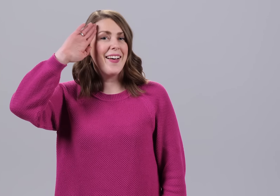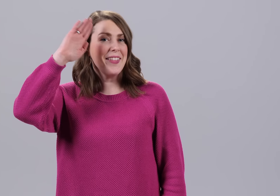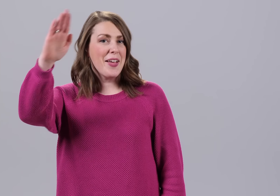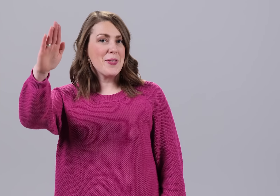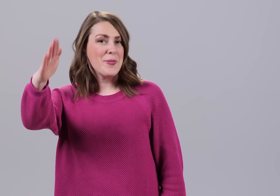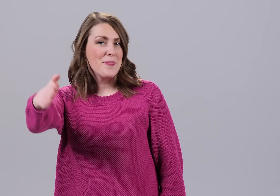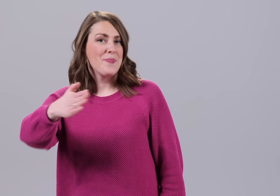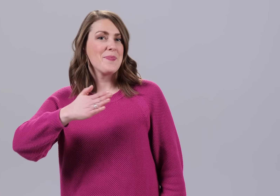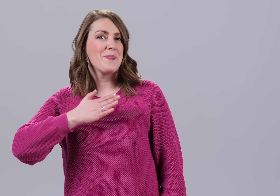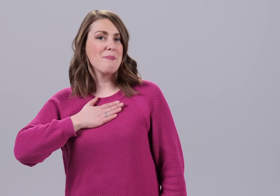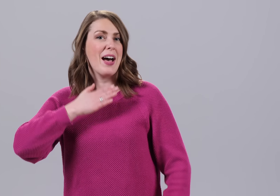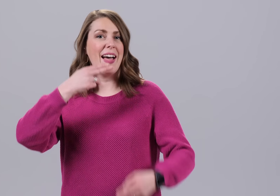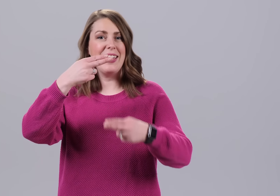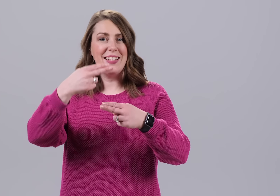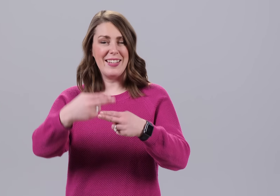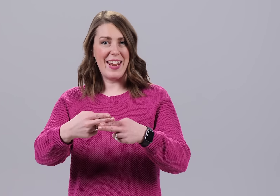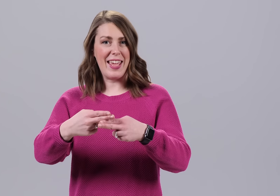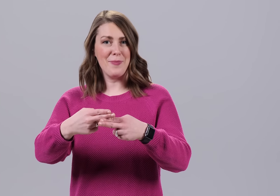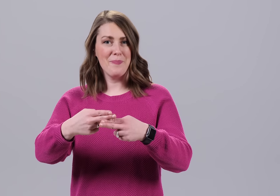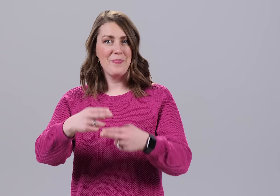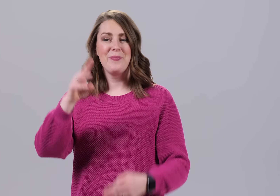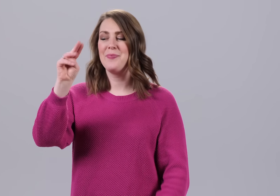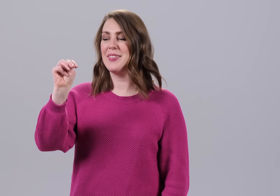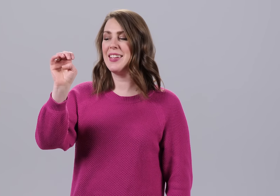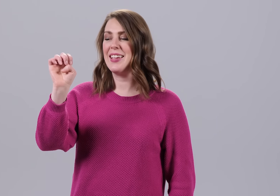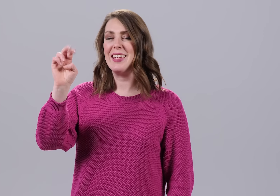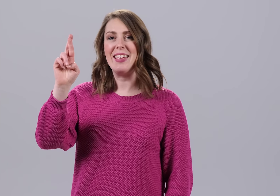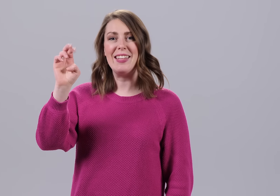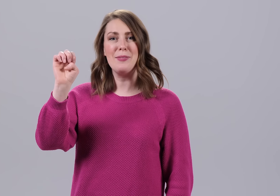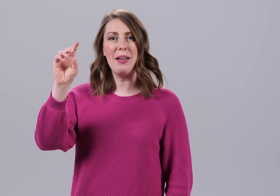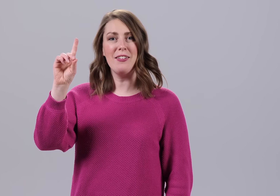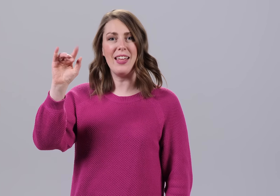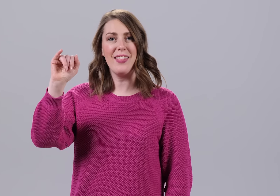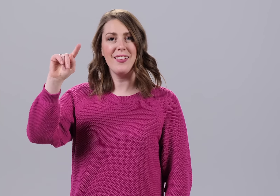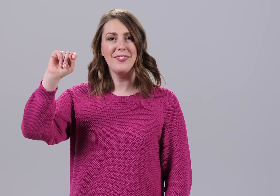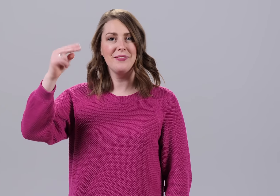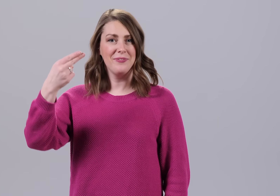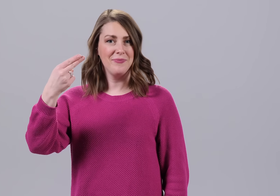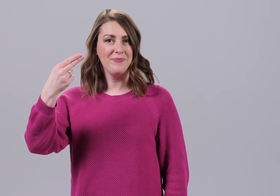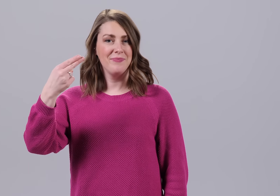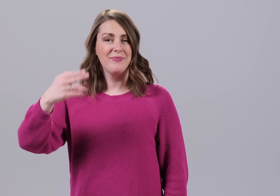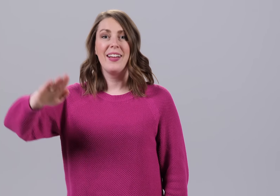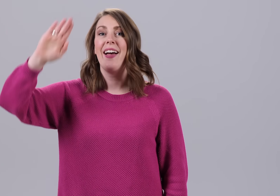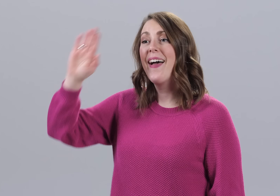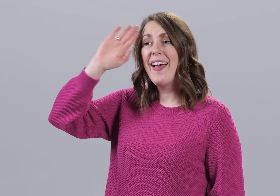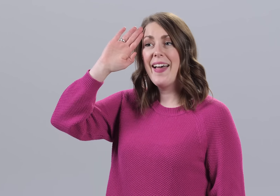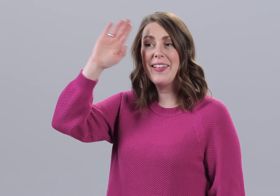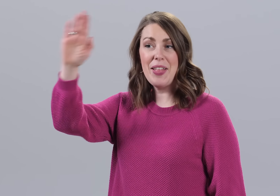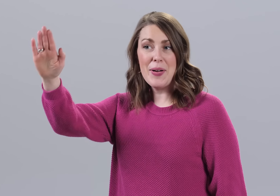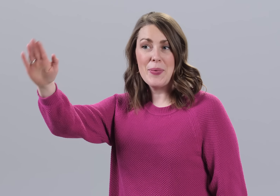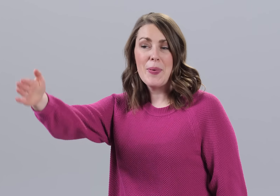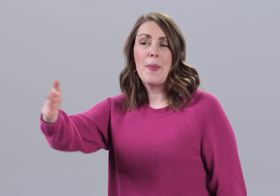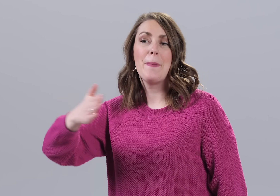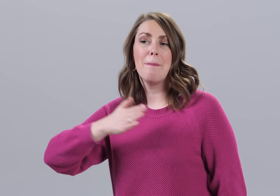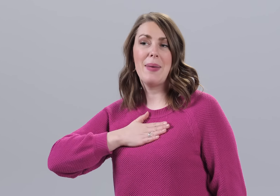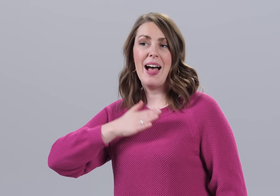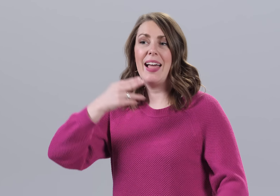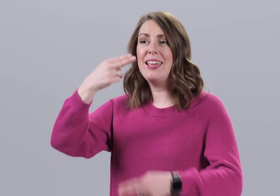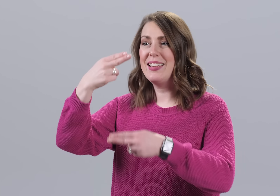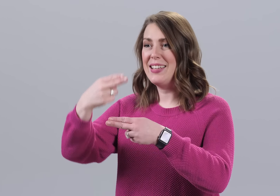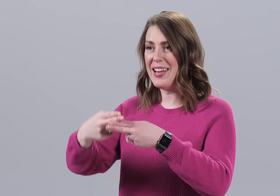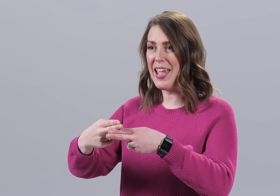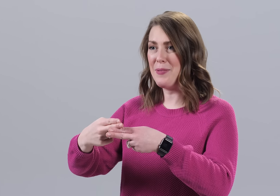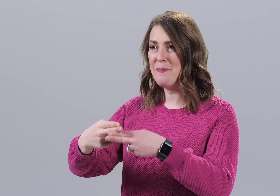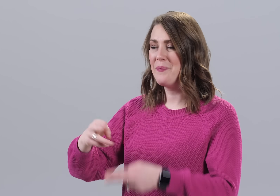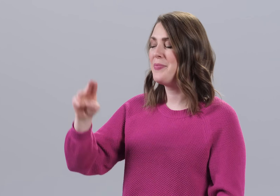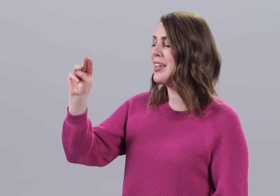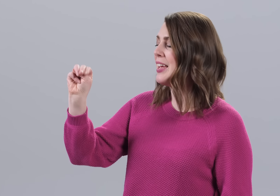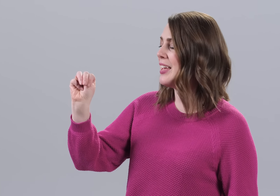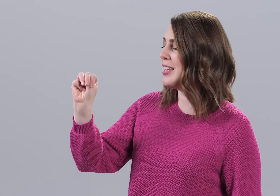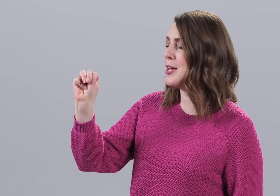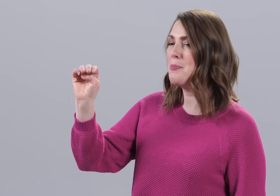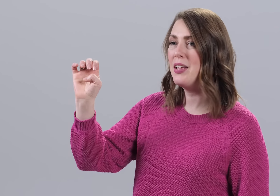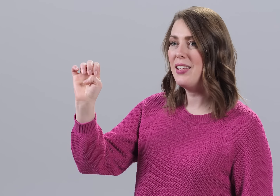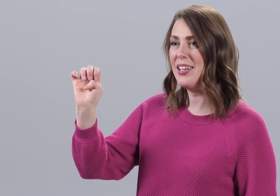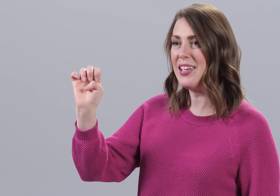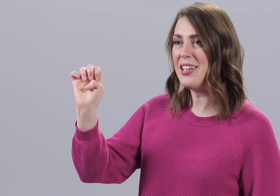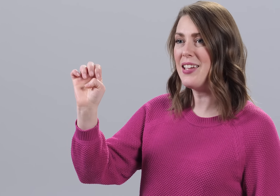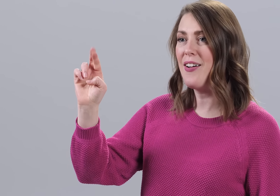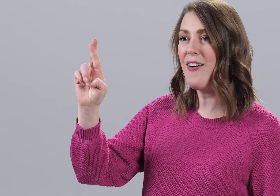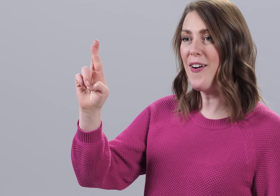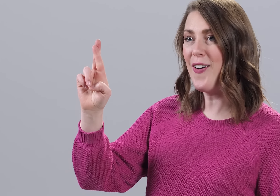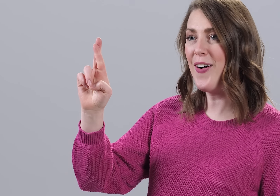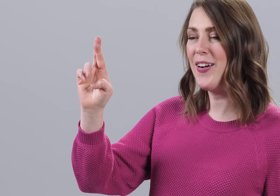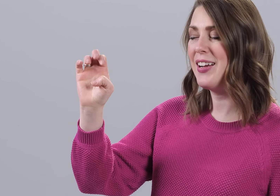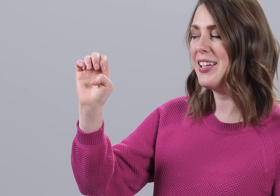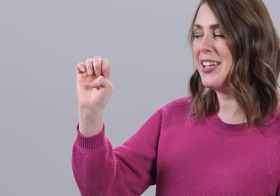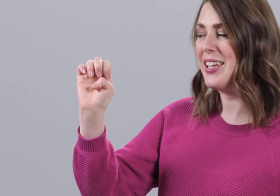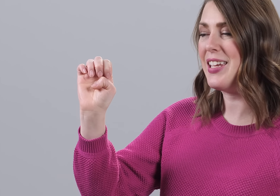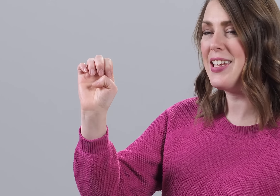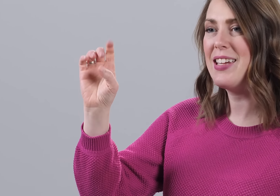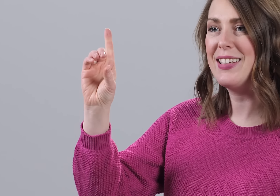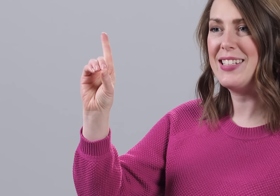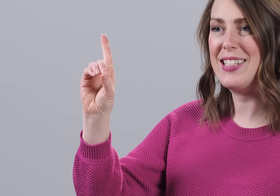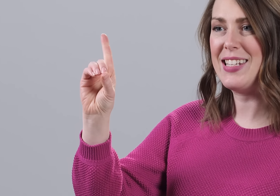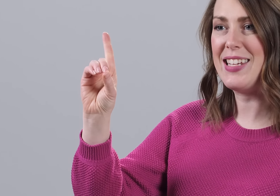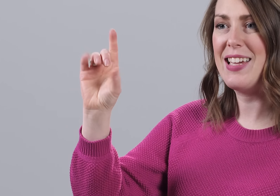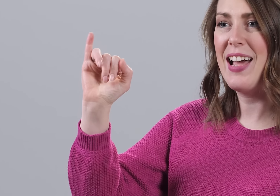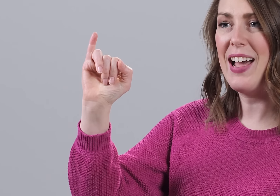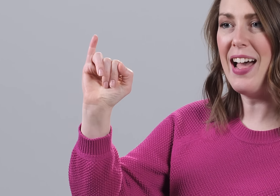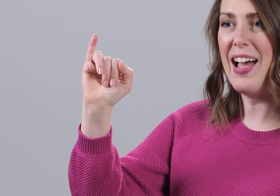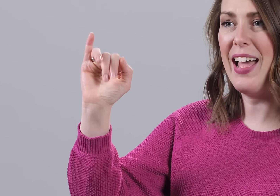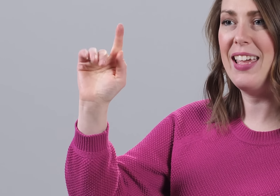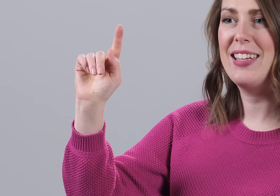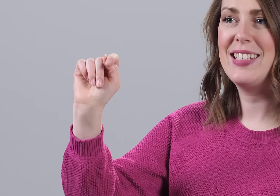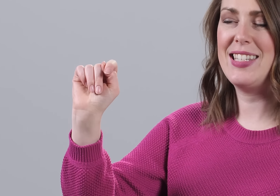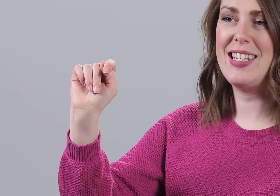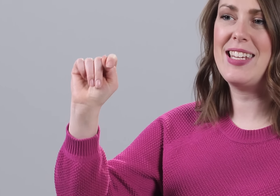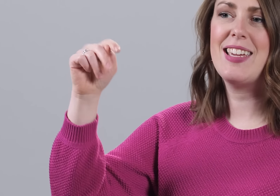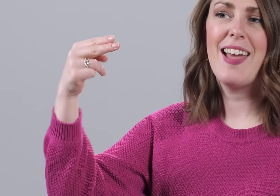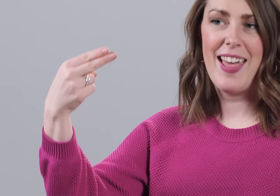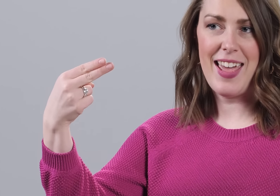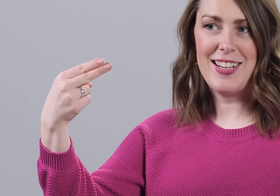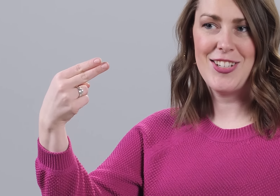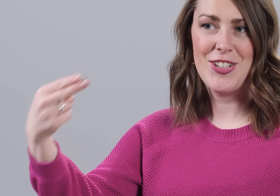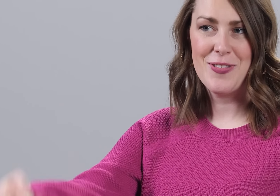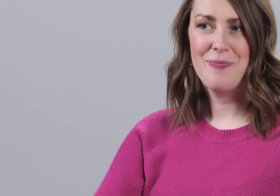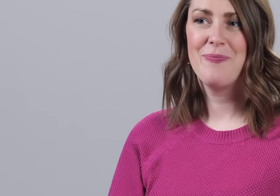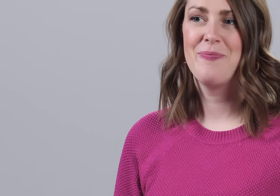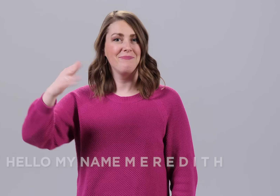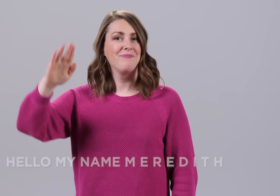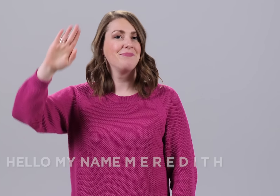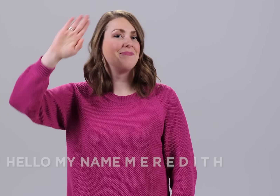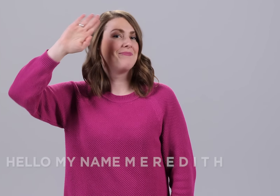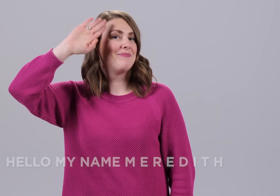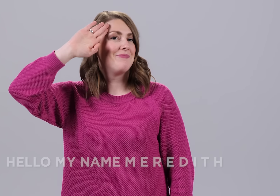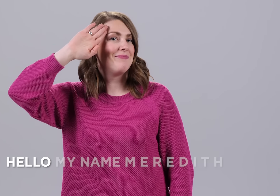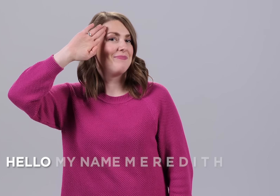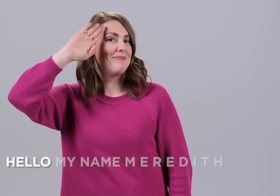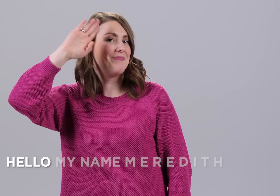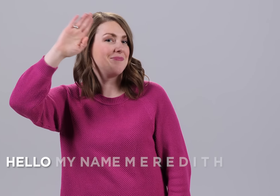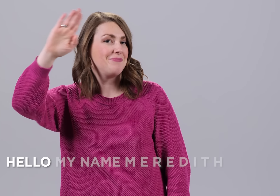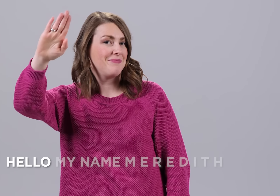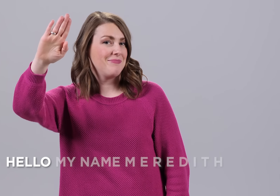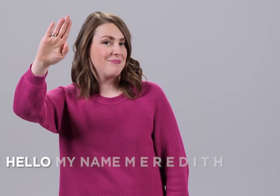Hello my name is Meredith. HELLO MY NAME M E R E D I T H